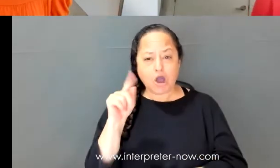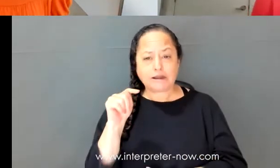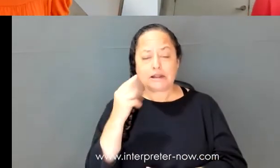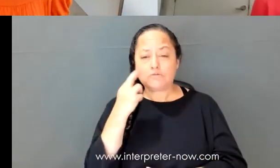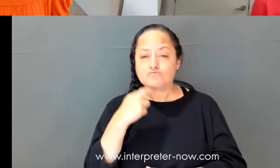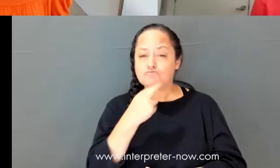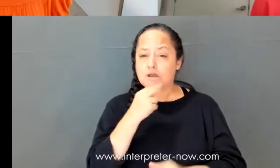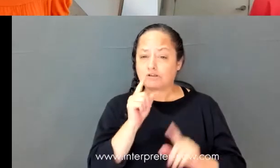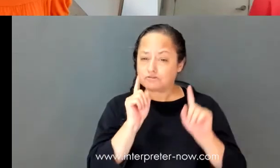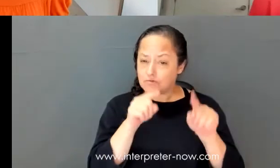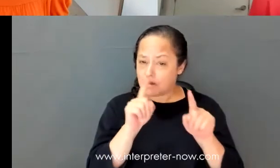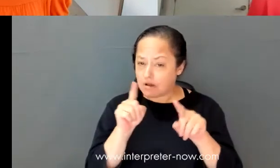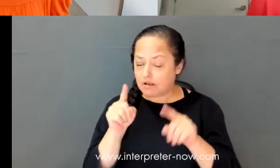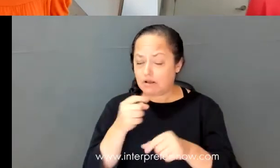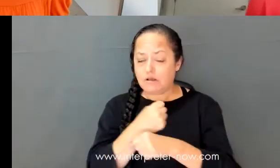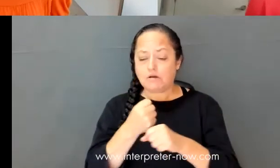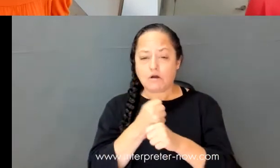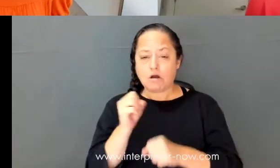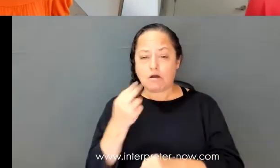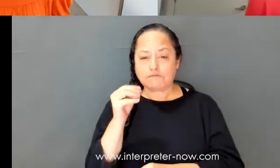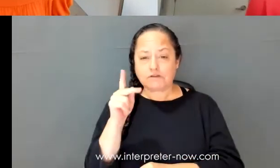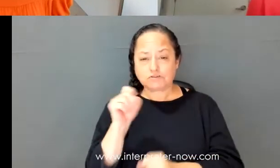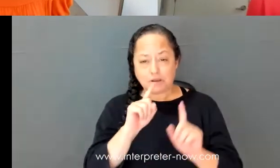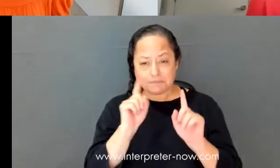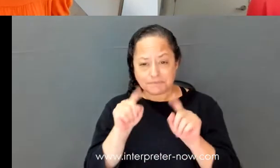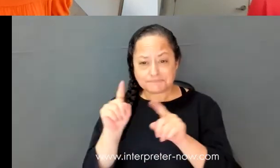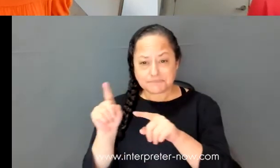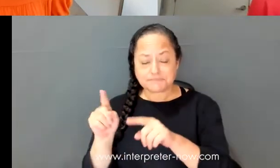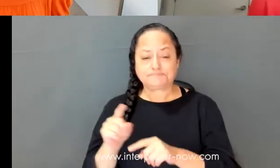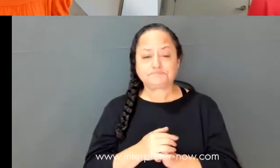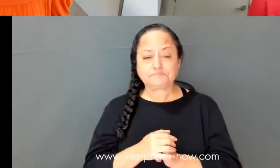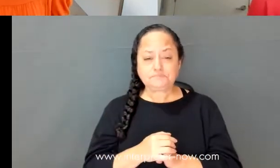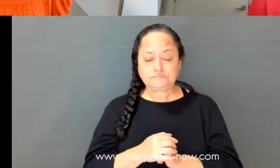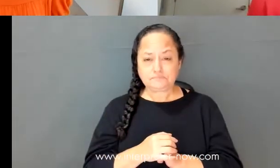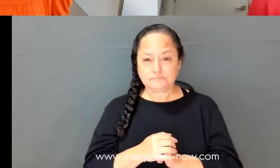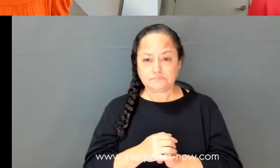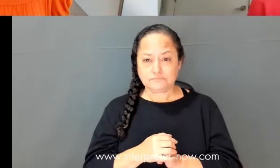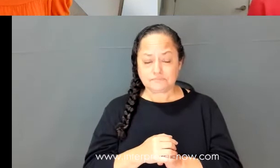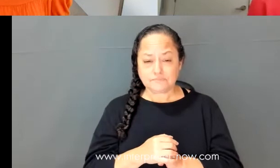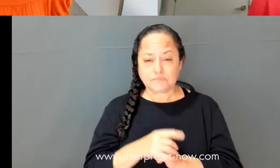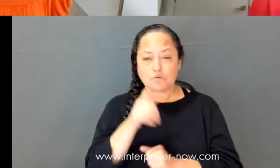Or what are the coffee shops that you frequent? Who owns them?